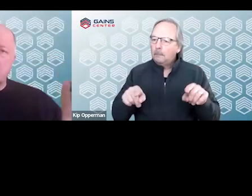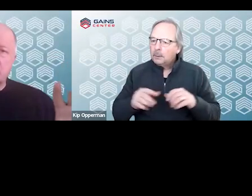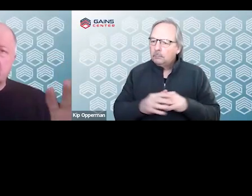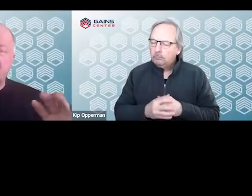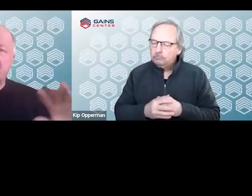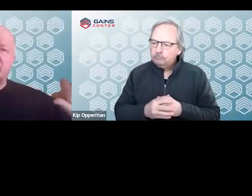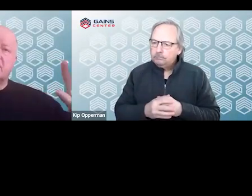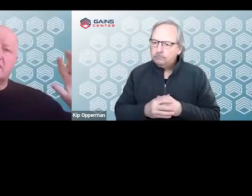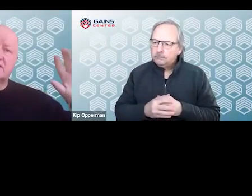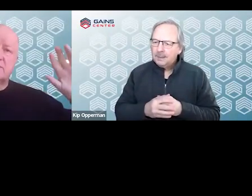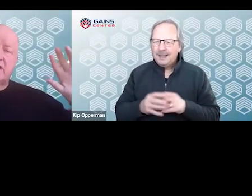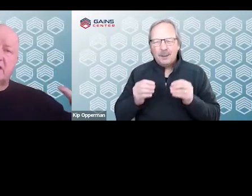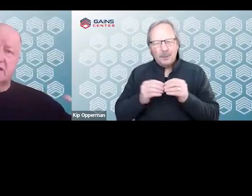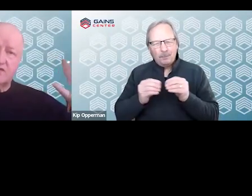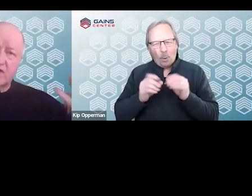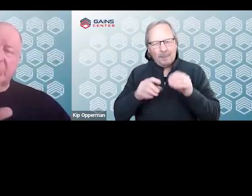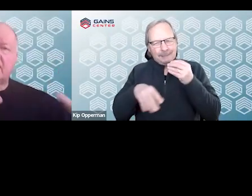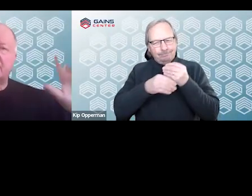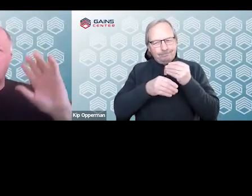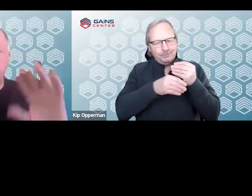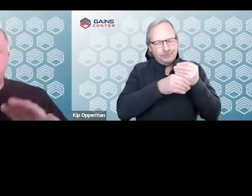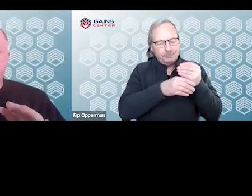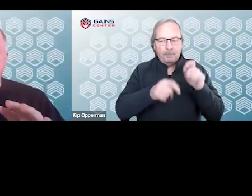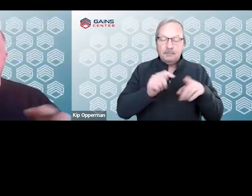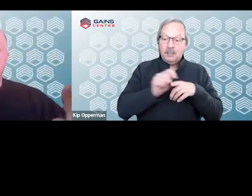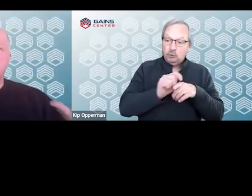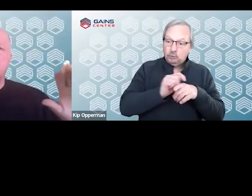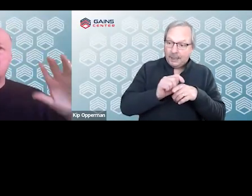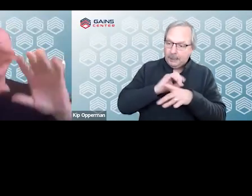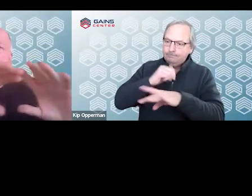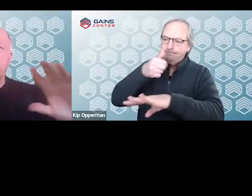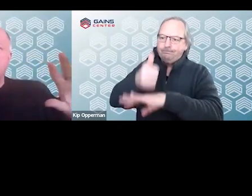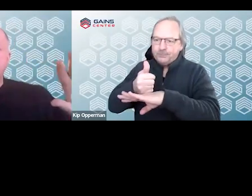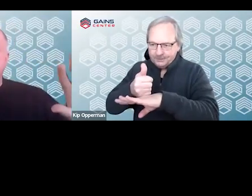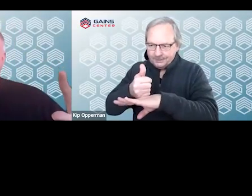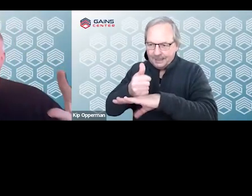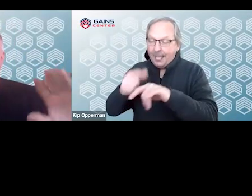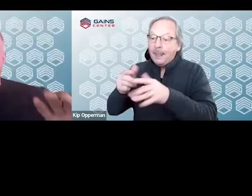There's more to it than that. There needs to be a training and then implementation that provides support